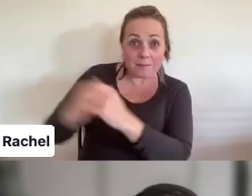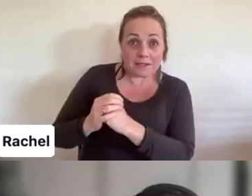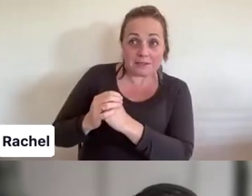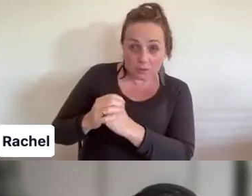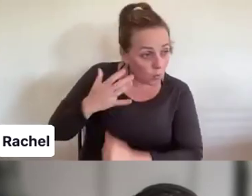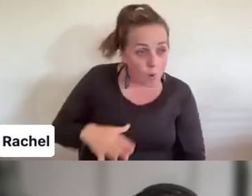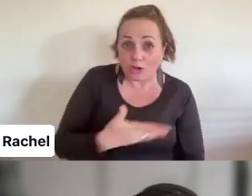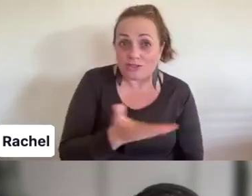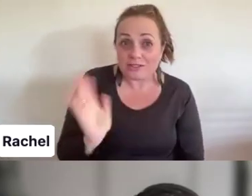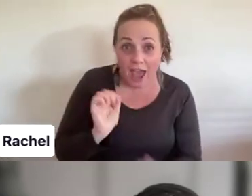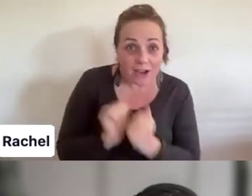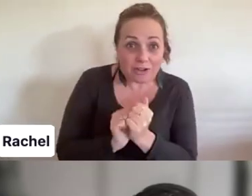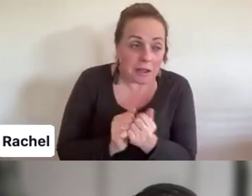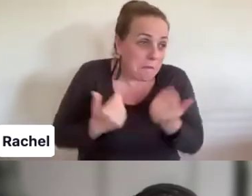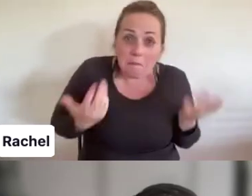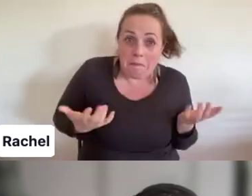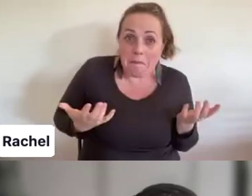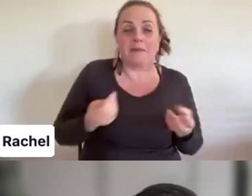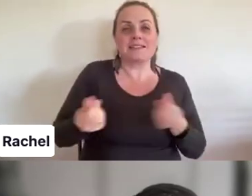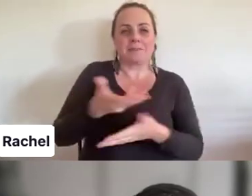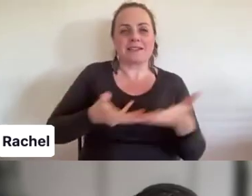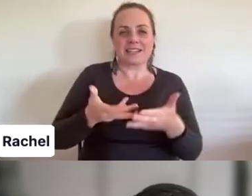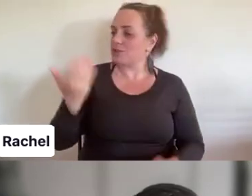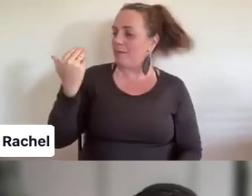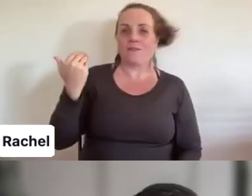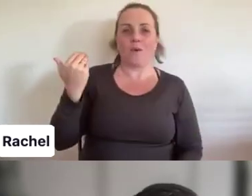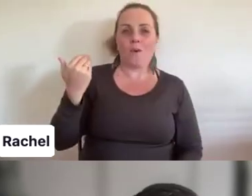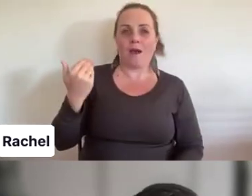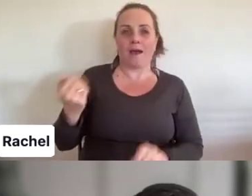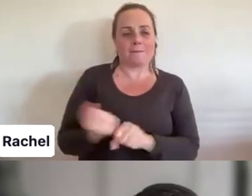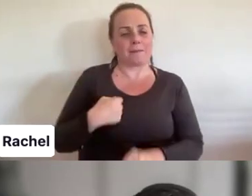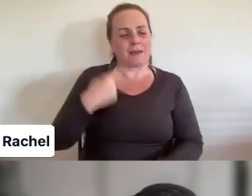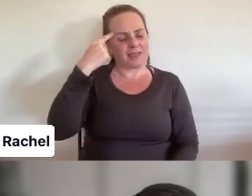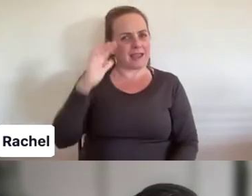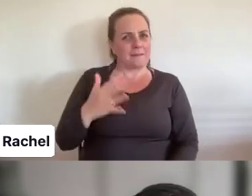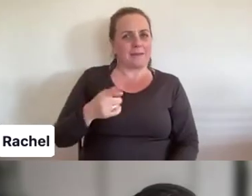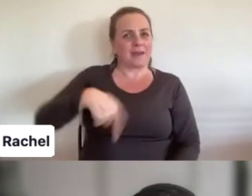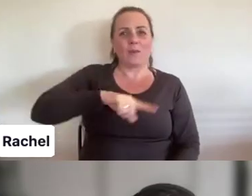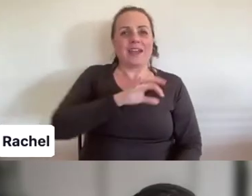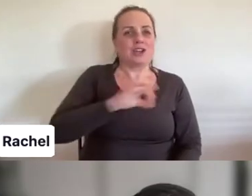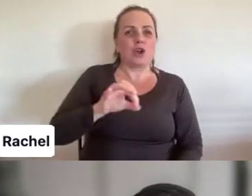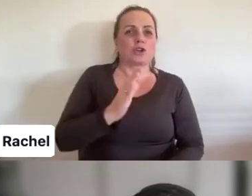yet. I think some of the discussion earlier kind of made me think that we're not fully behind that